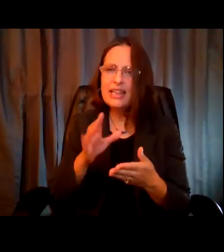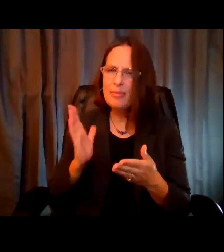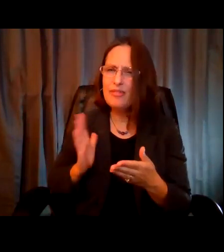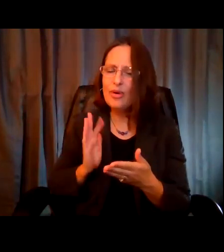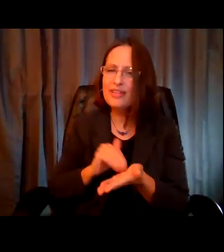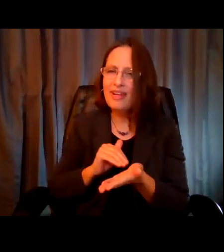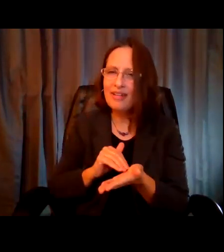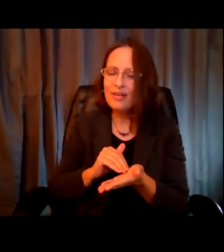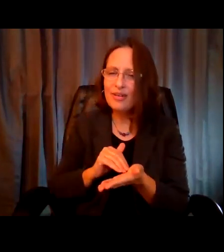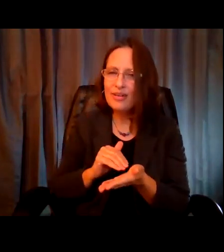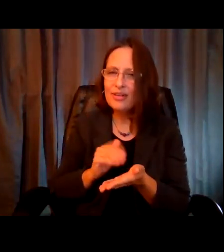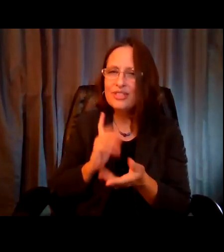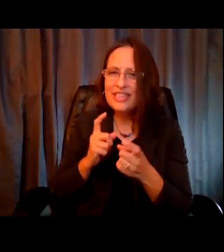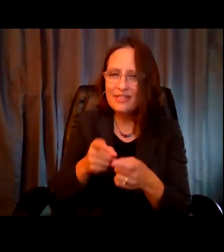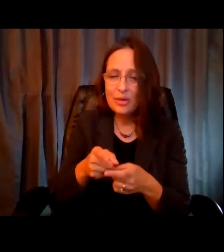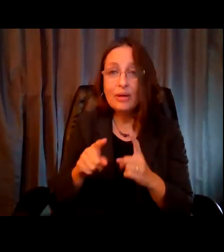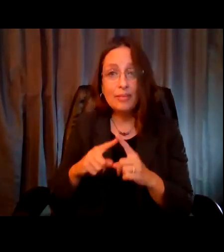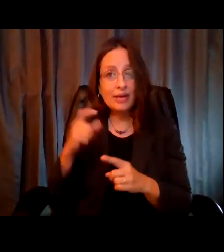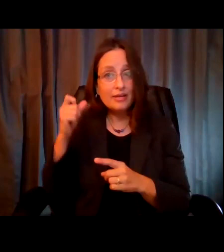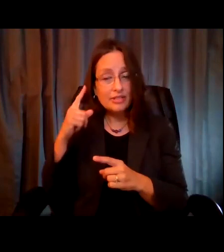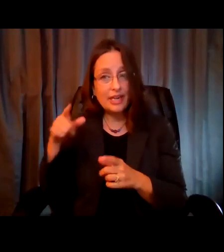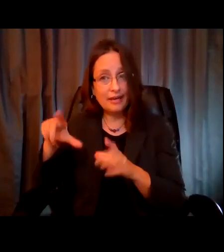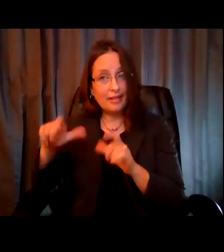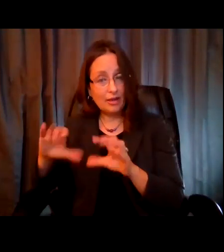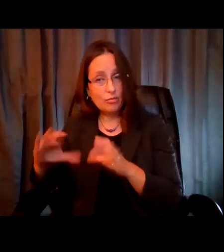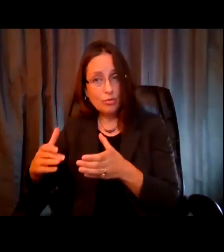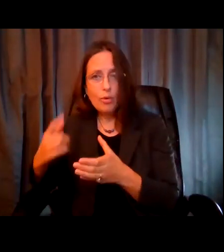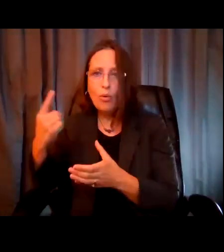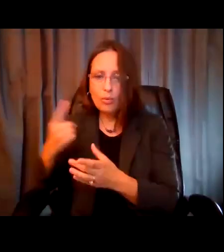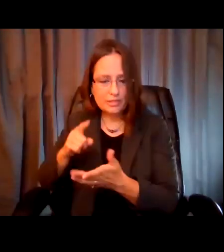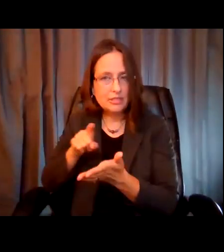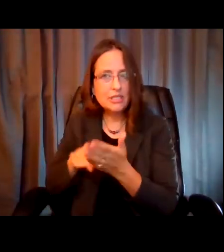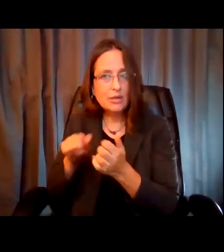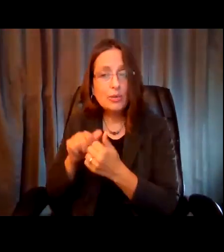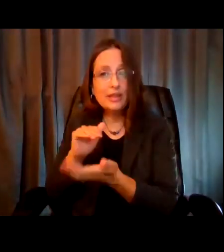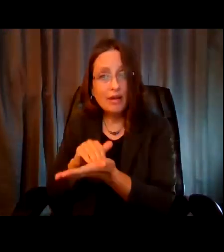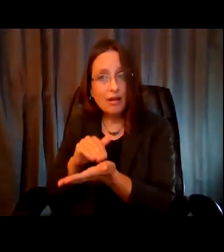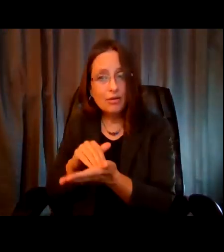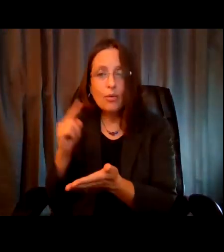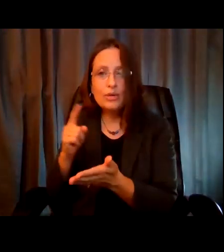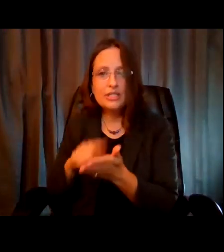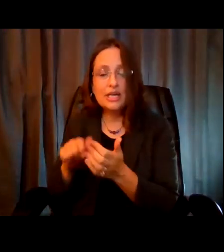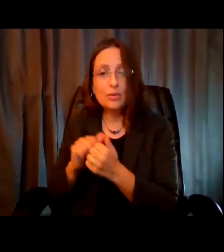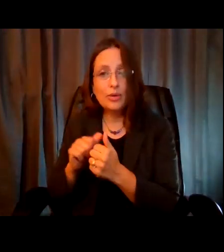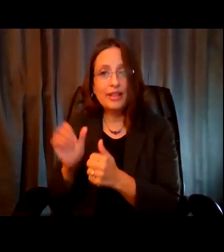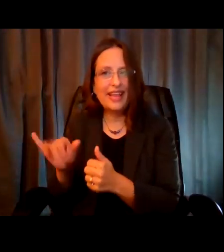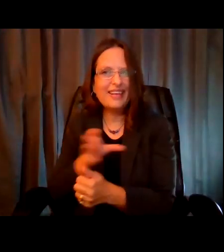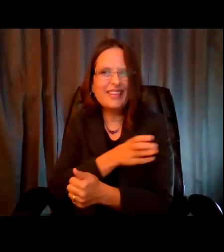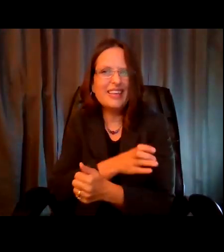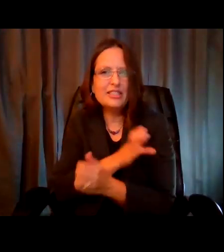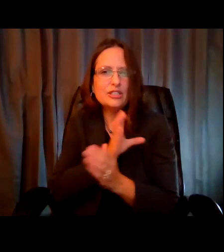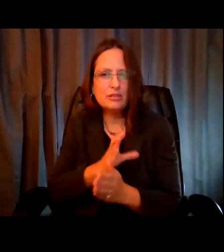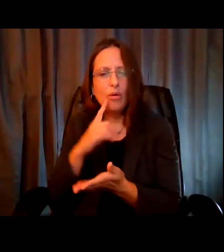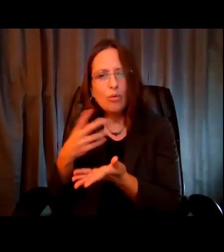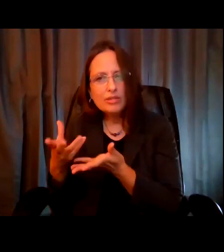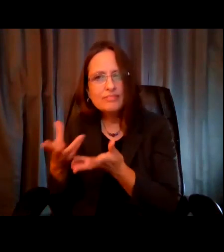something that's really important. It's good to be prepared and have a list. That brings me to the